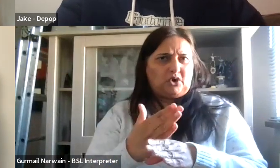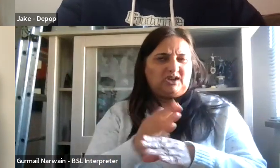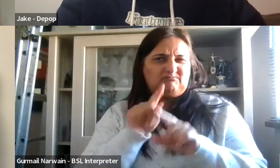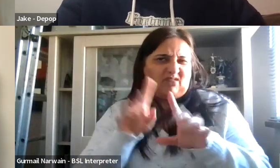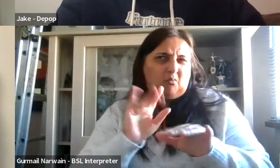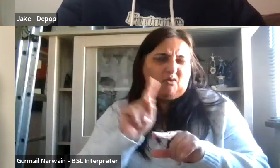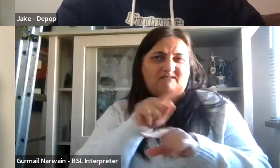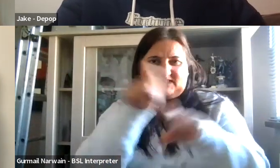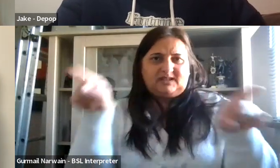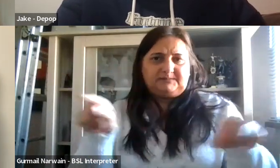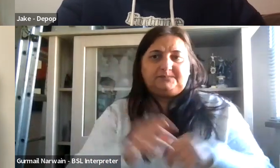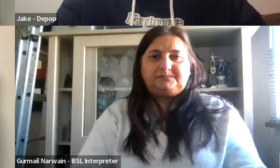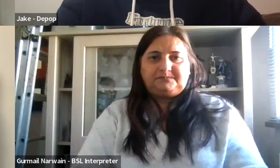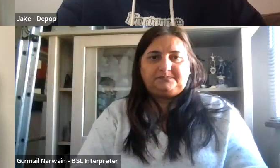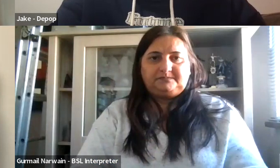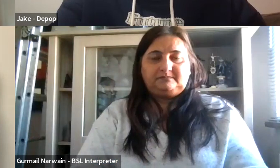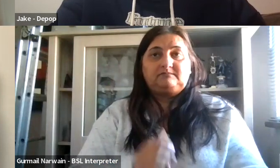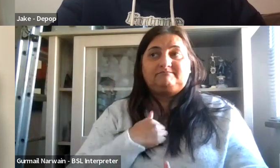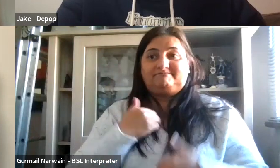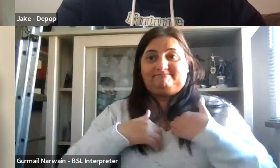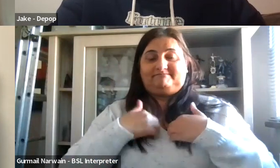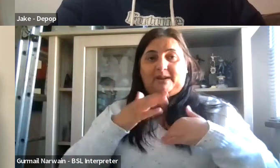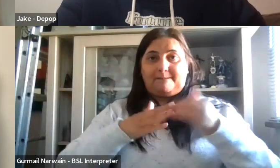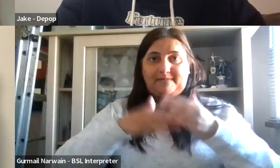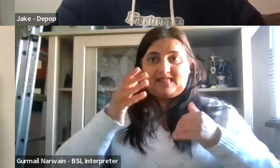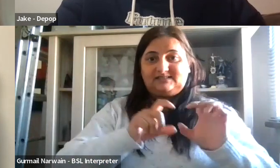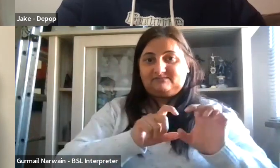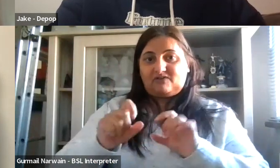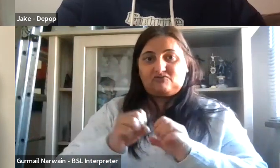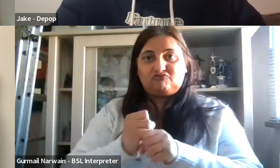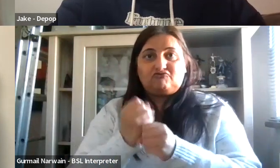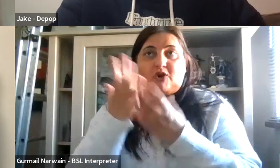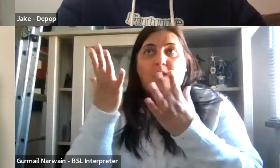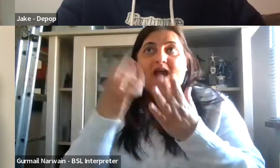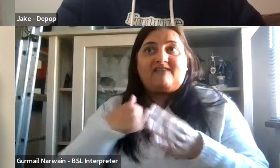We want everyone to feel supported and included at work, whatever it looks And we're keen to build and continue to grow. like for them. We are keen to build and grow the environment.